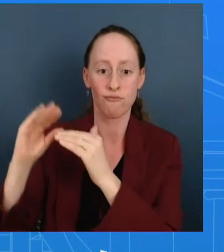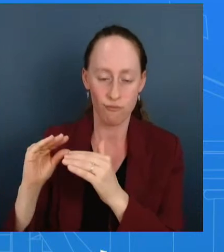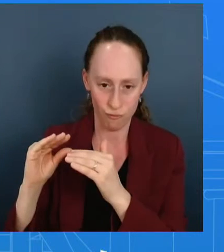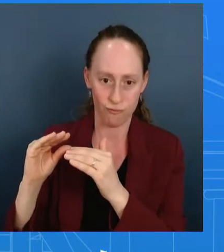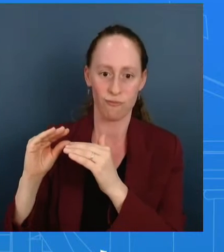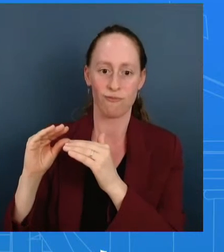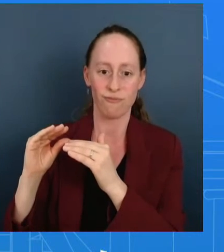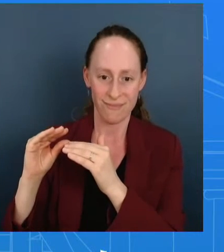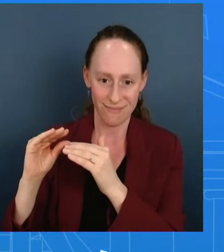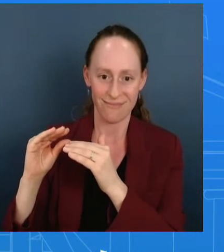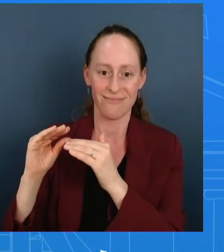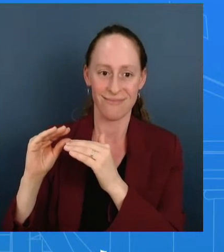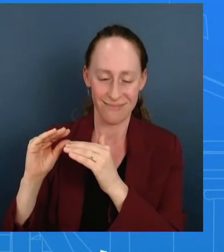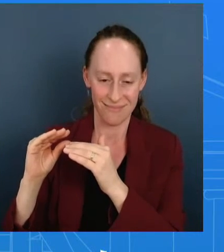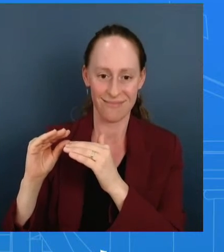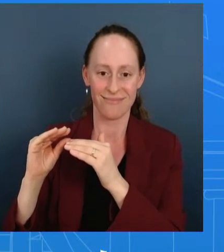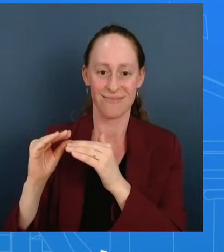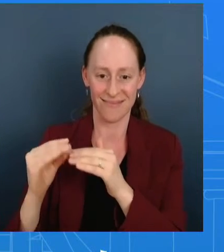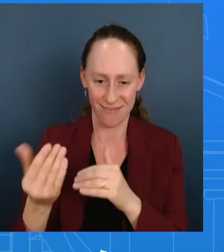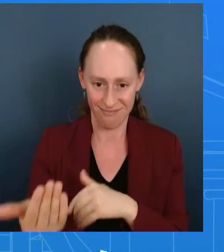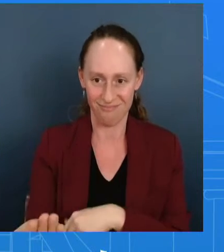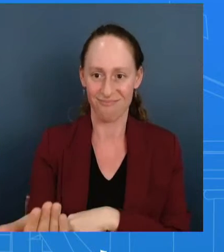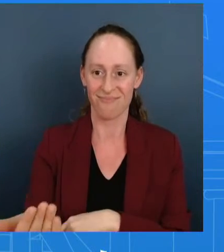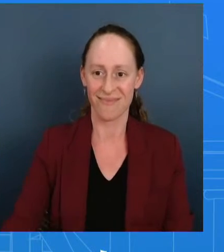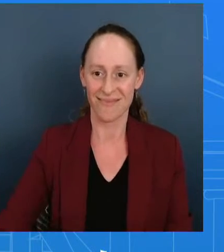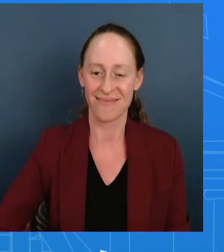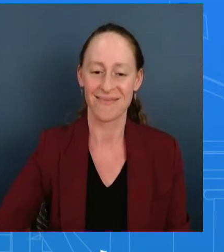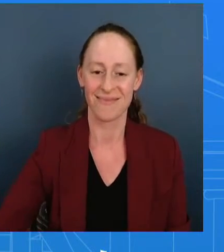highlighted what the New York Times called a --